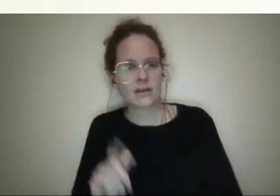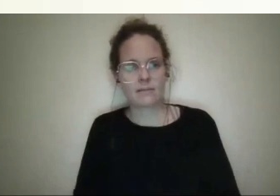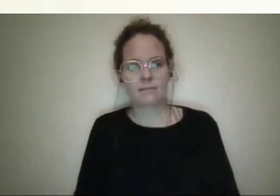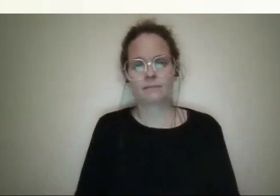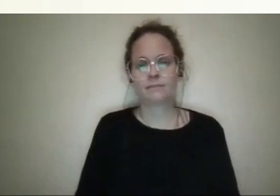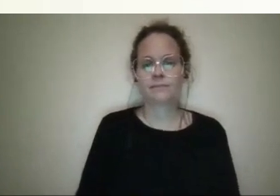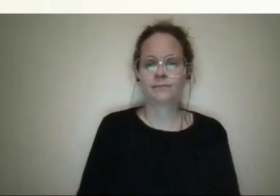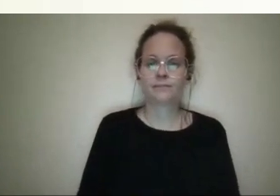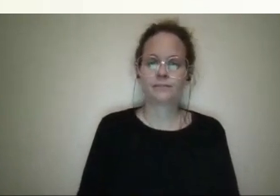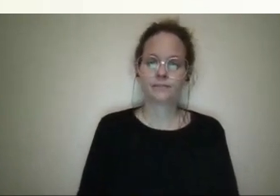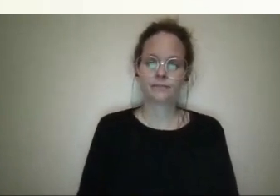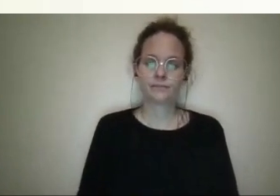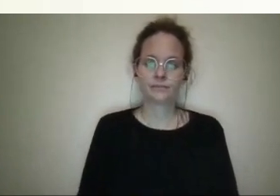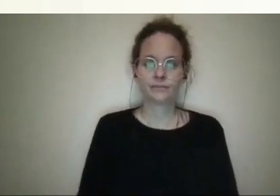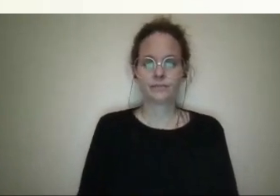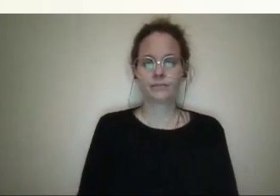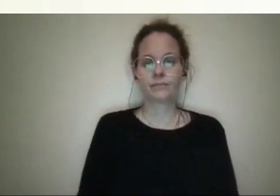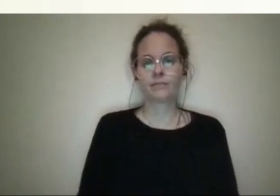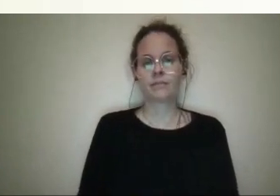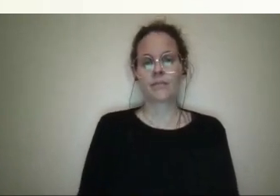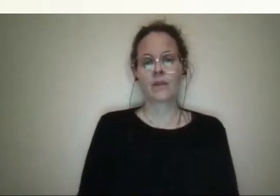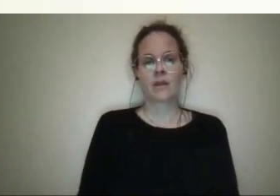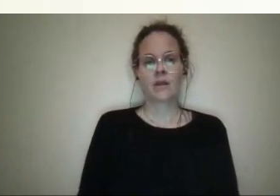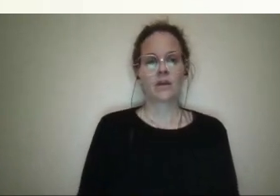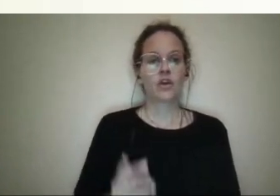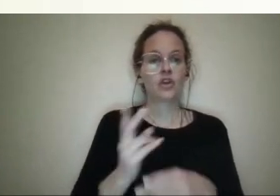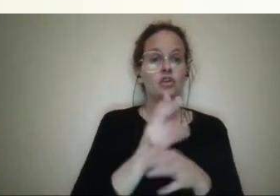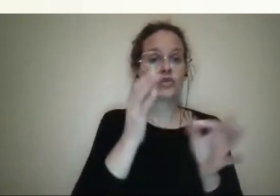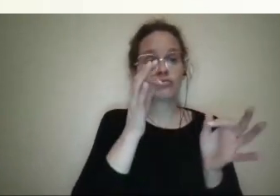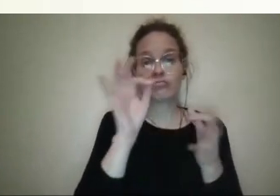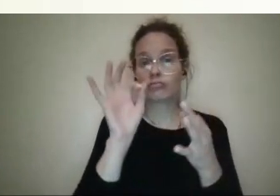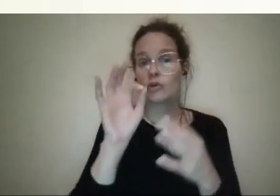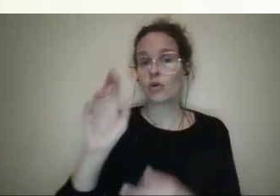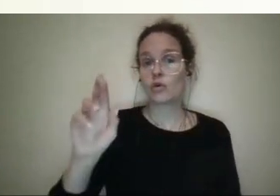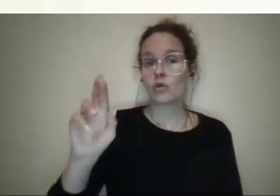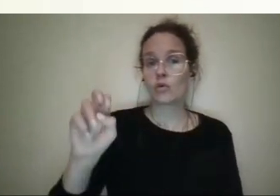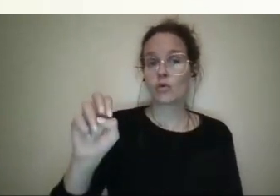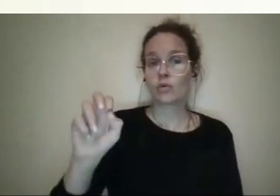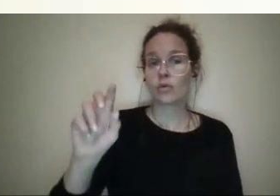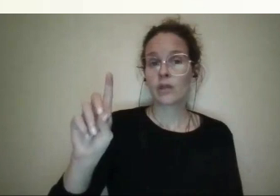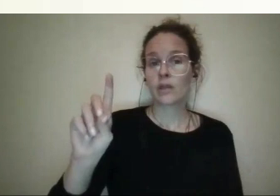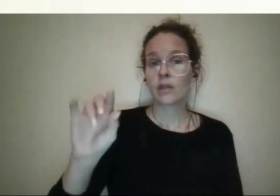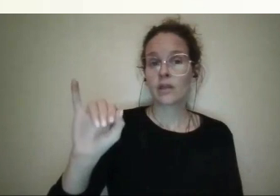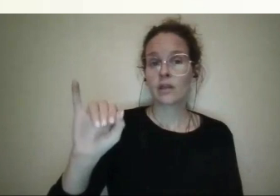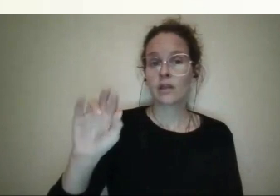You want to use a distraction, we call that redirection. Sometimes it's just redirecting them,